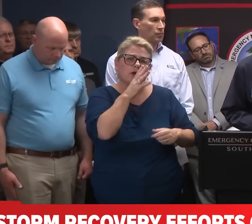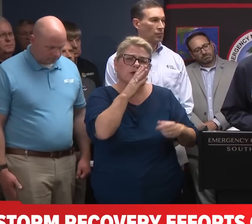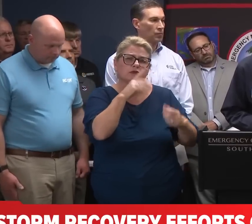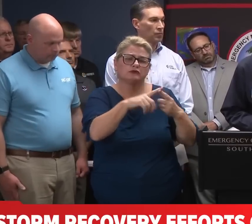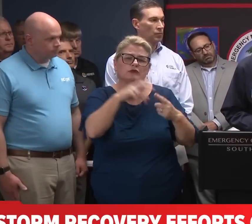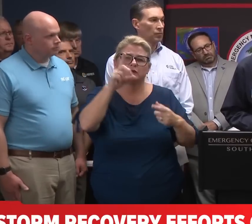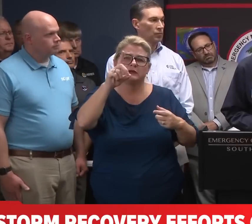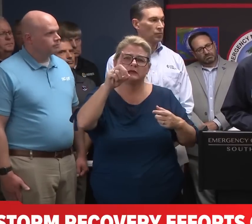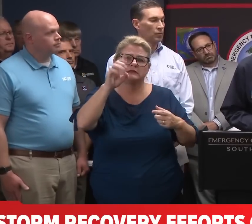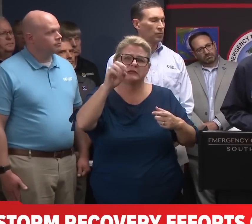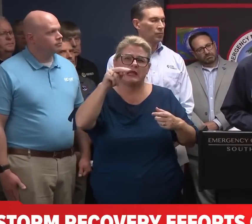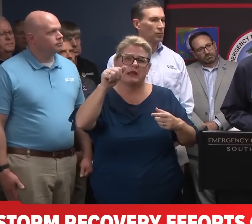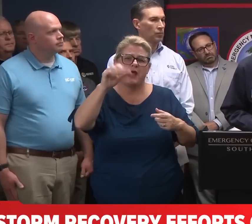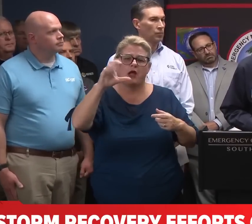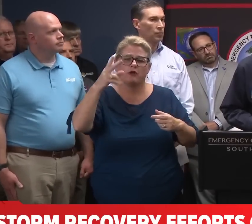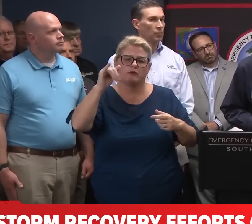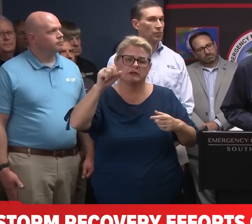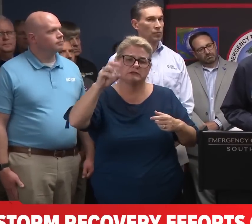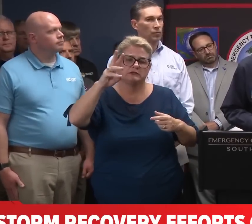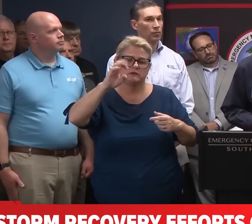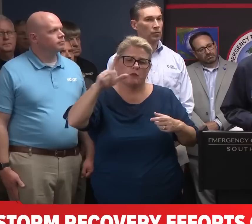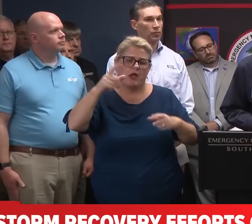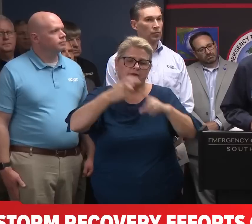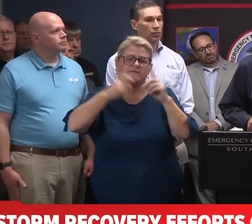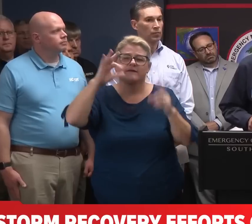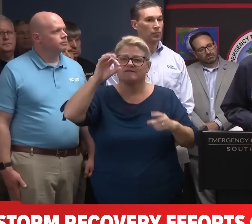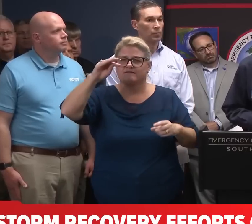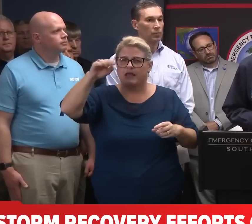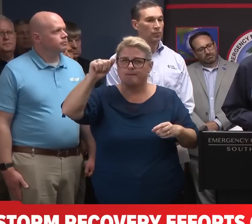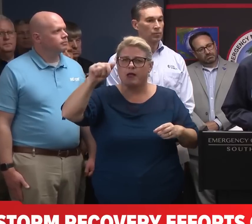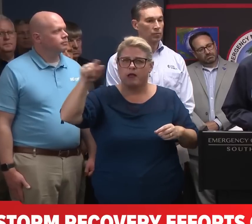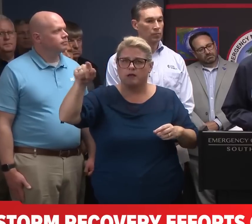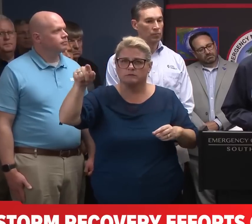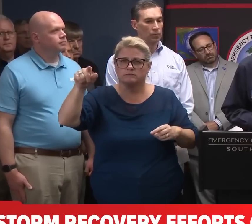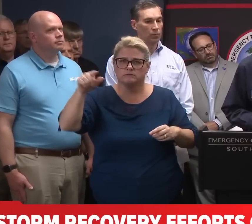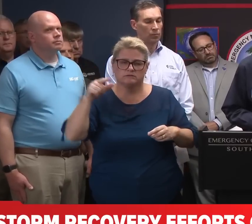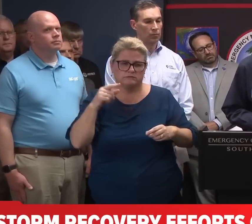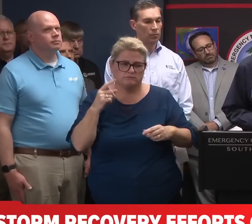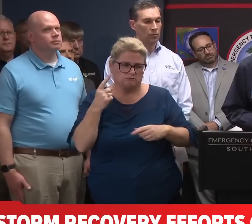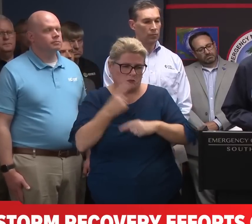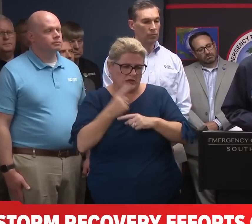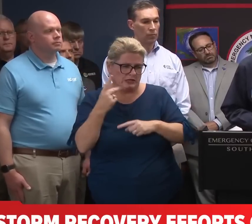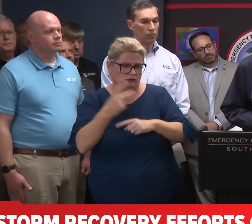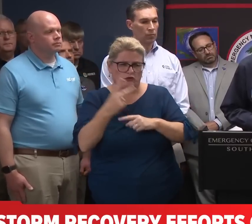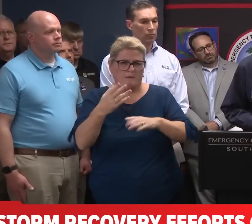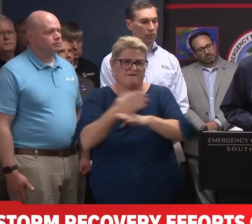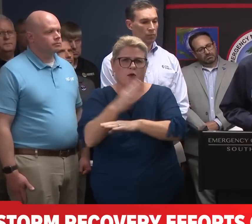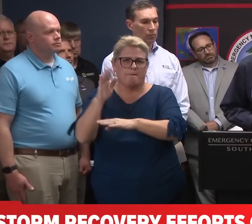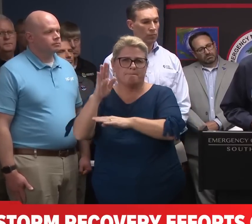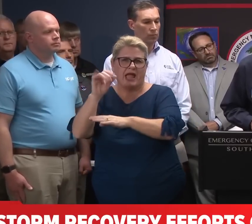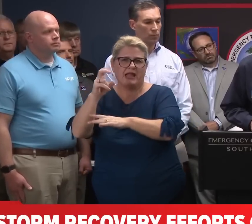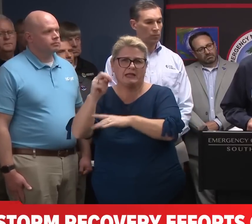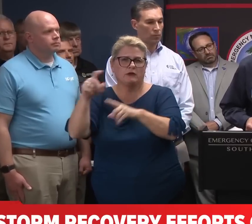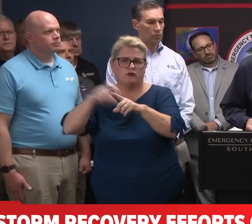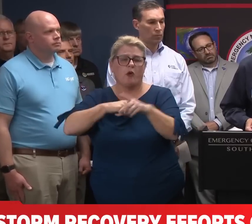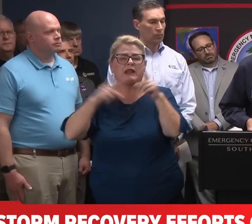uh Criswell, the federal, the fema administrator a day or two prior to that. Uh He left a message